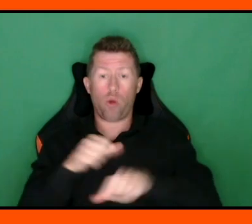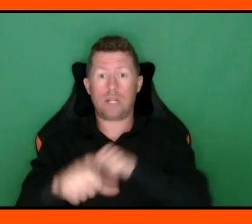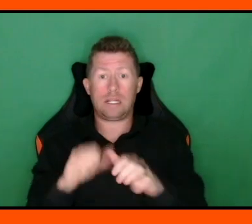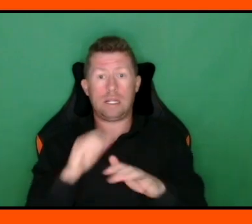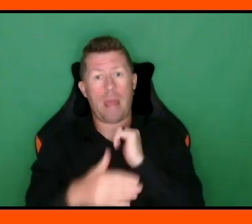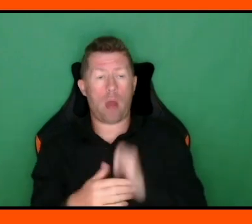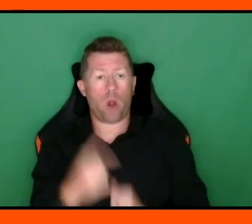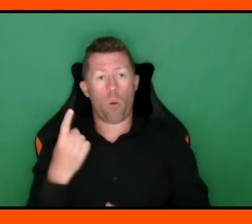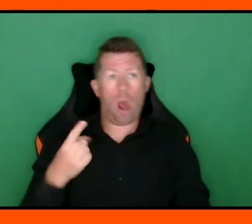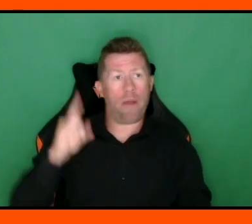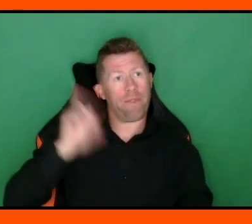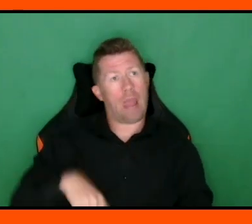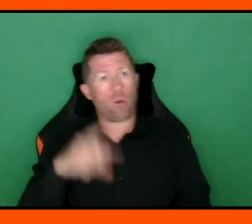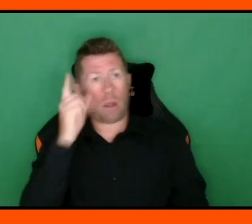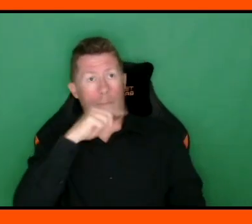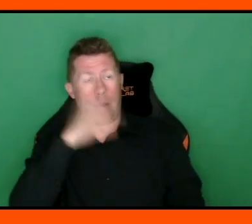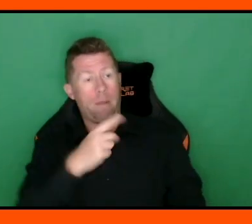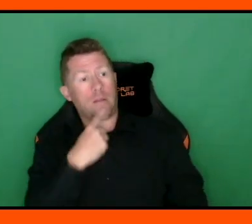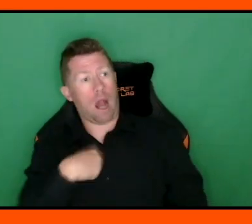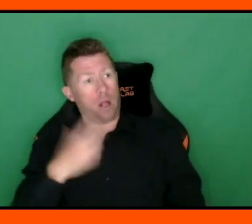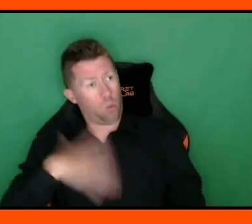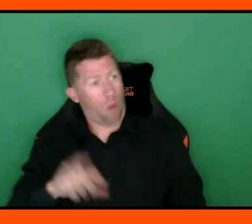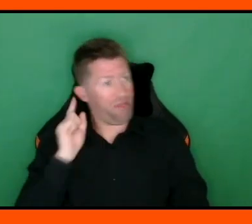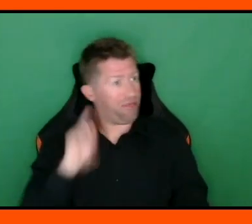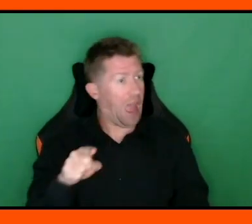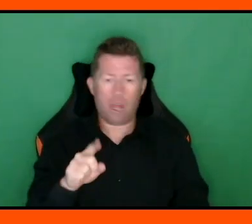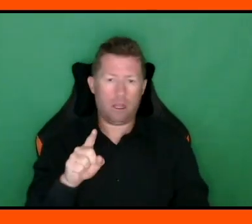it’s about building an evidence base on the national need for the data.